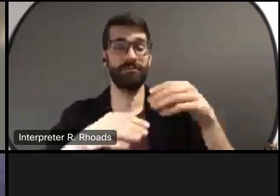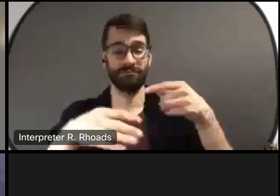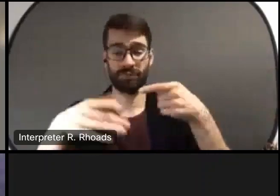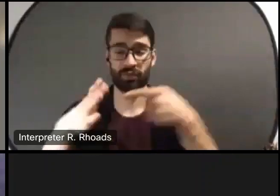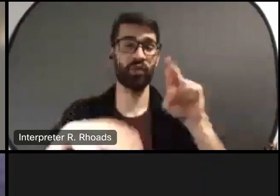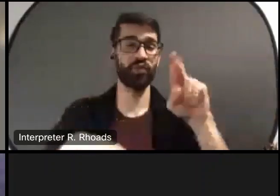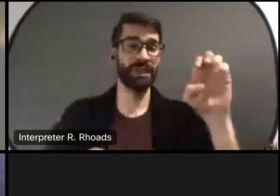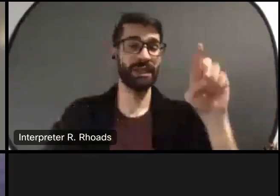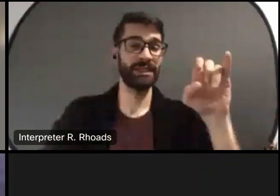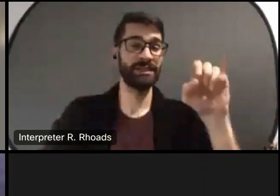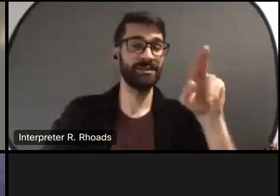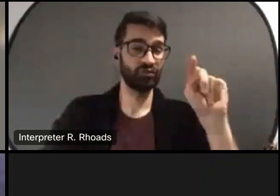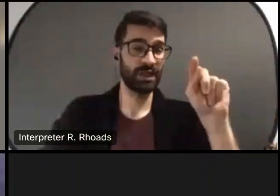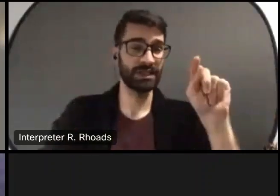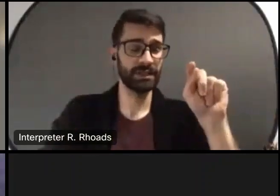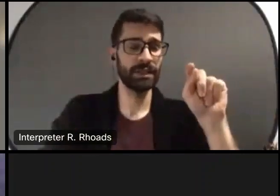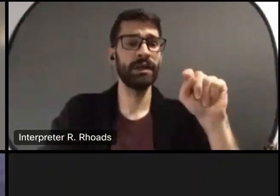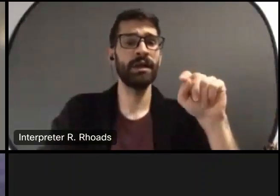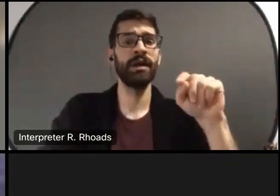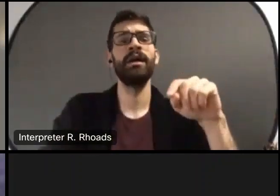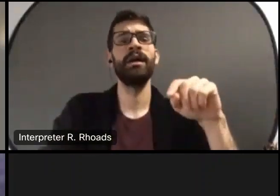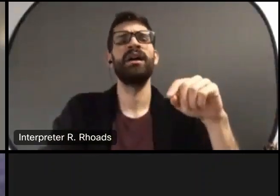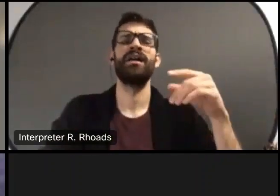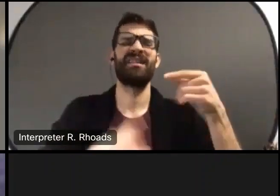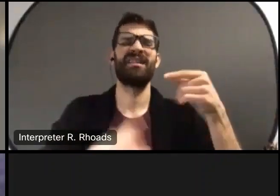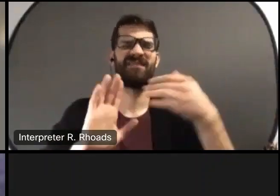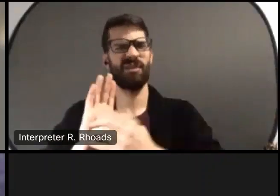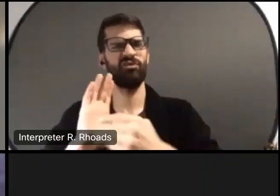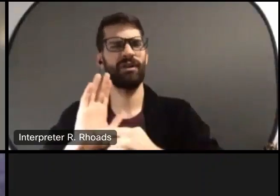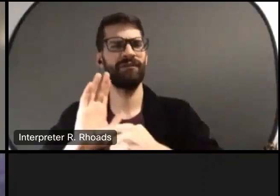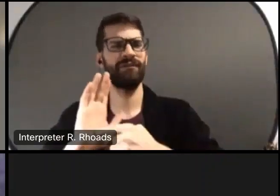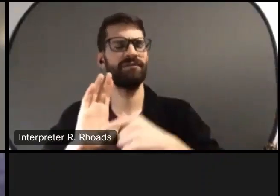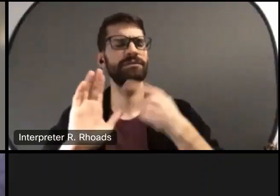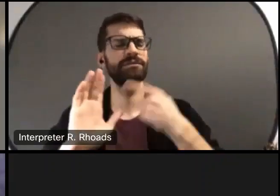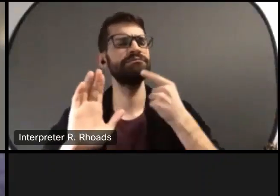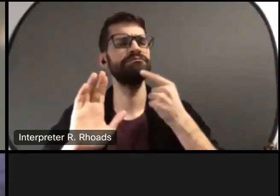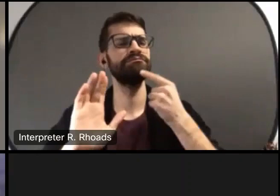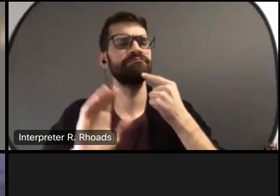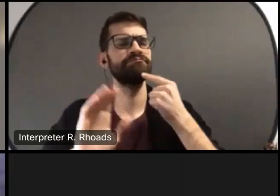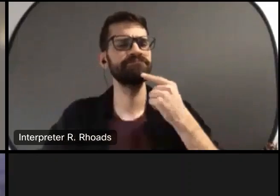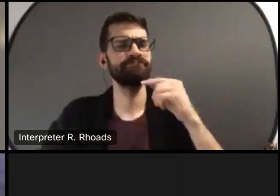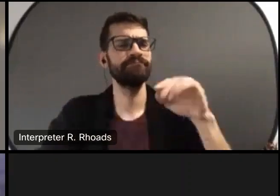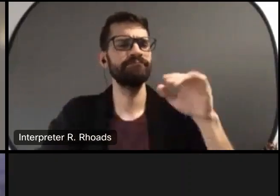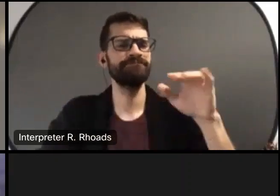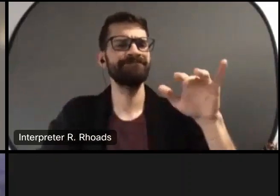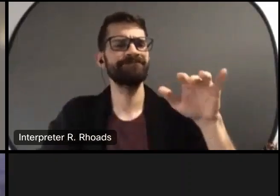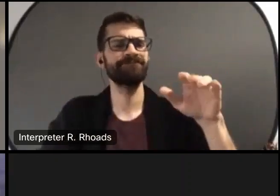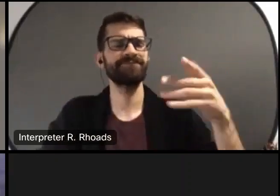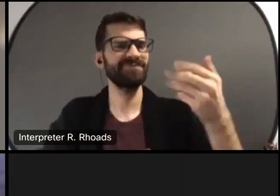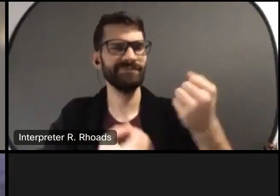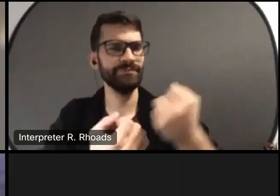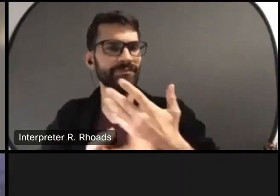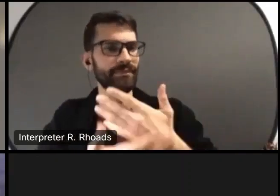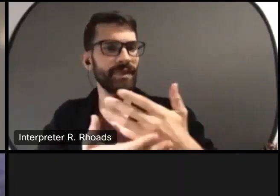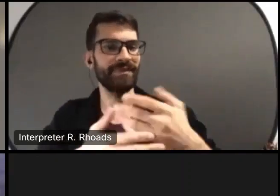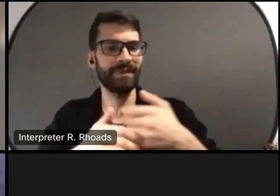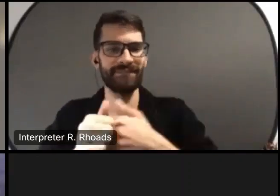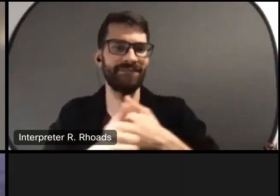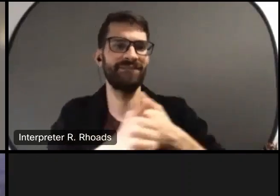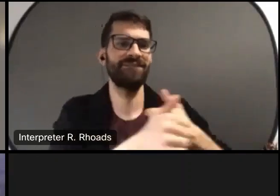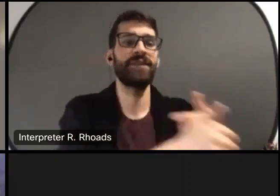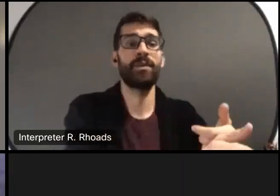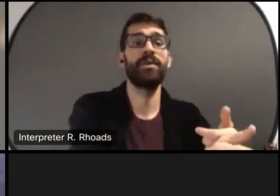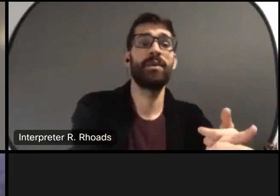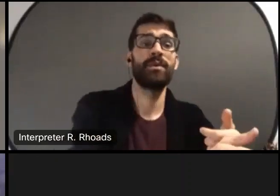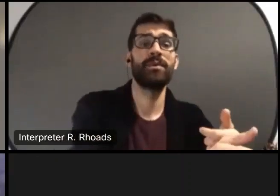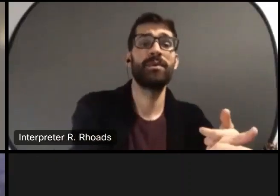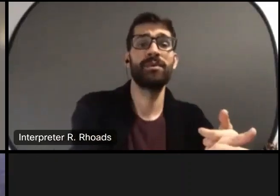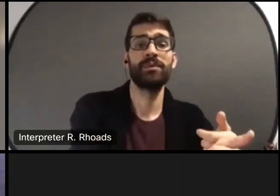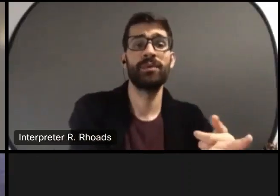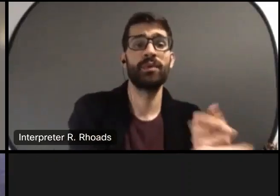there's a little paragraph at the end that the everything moves with the new Commission,